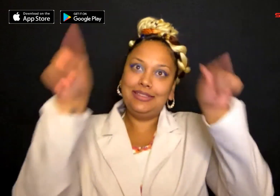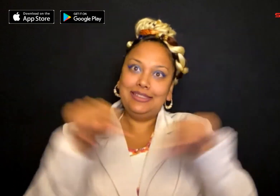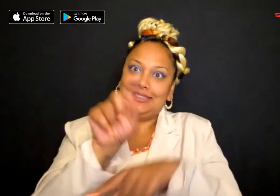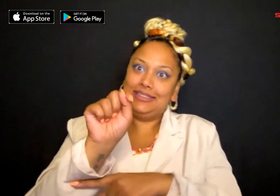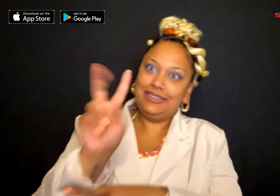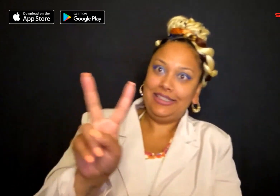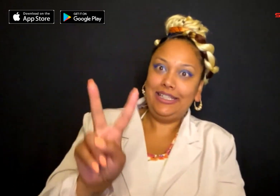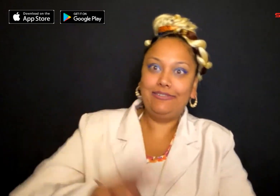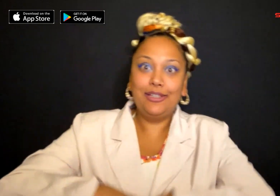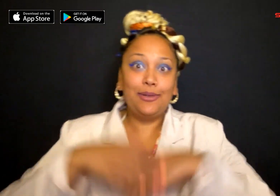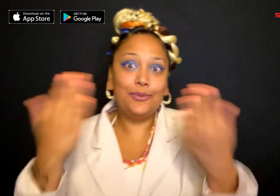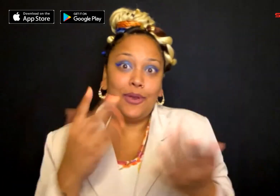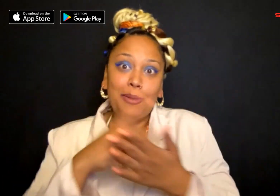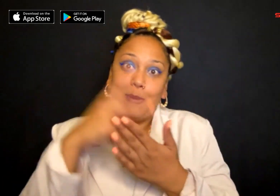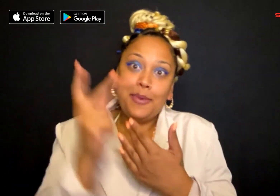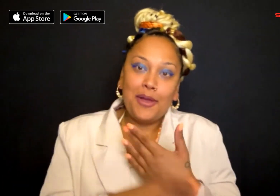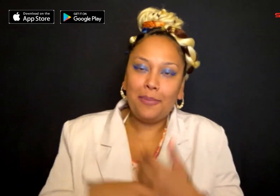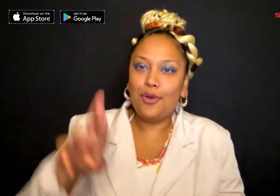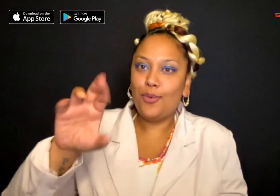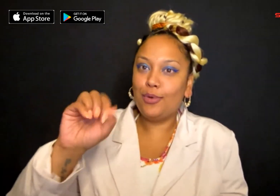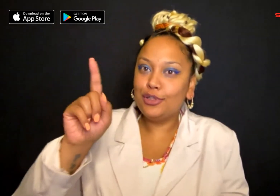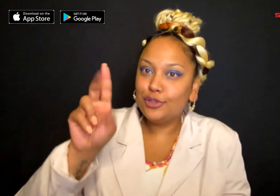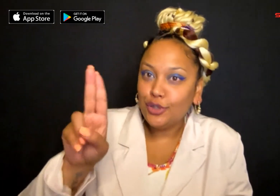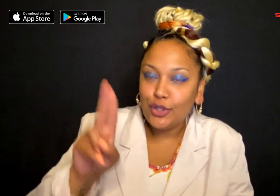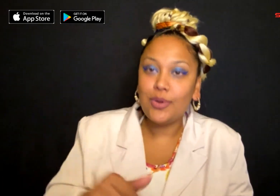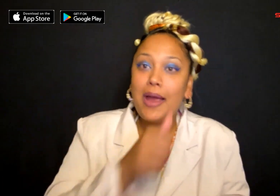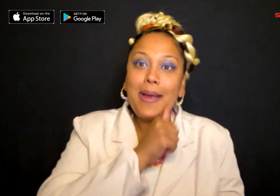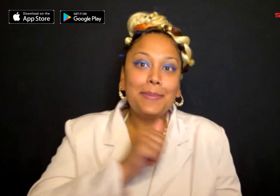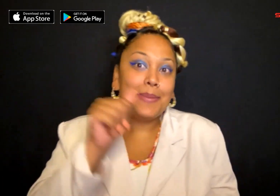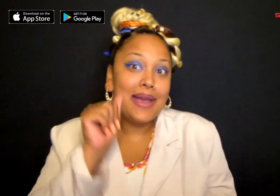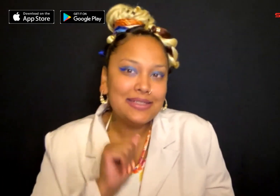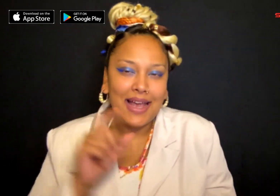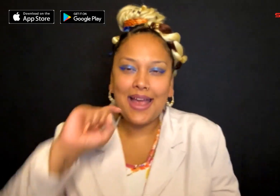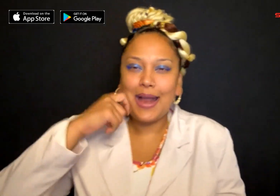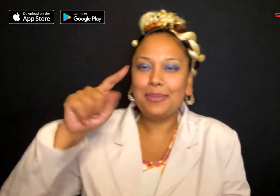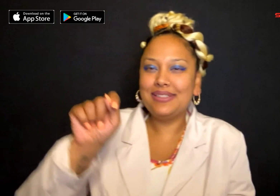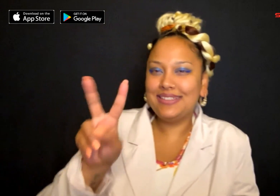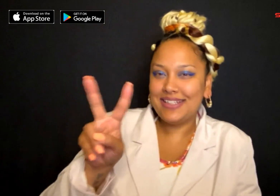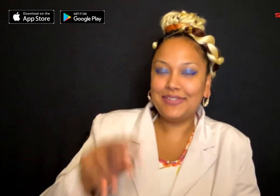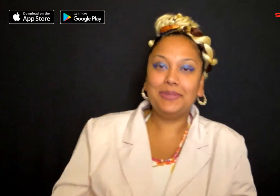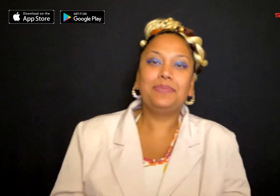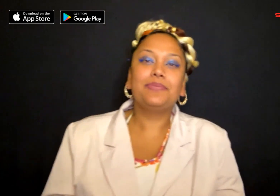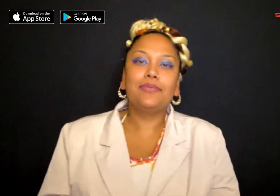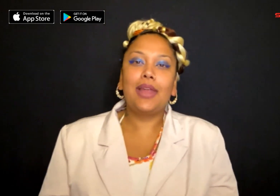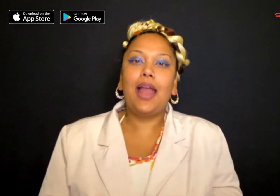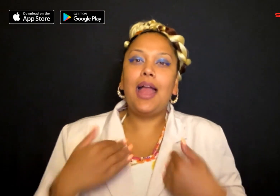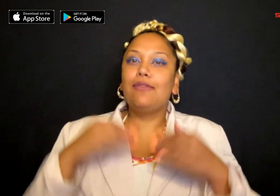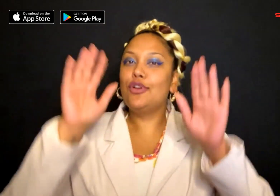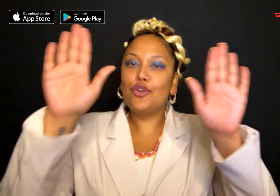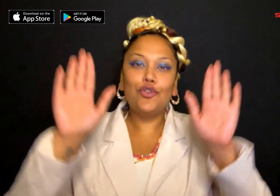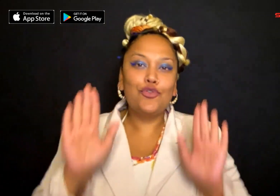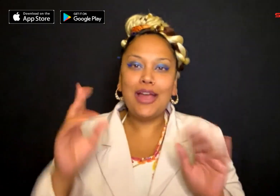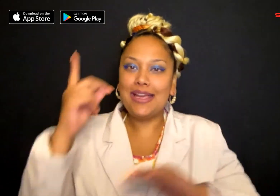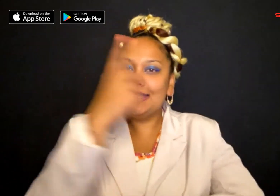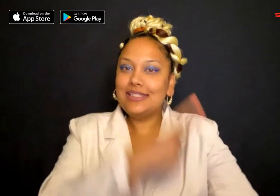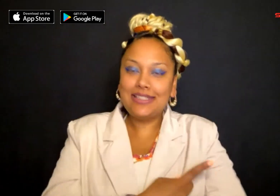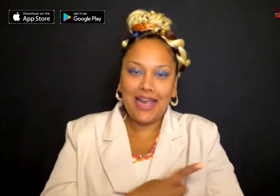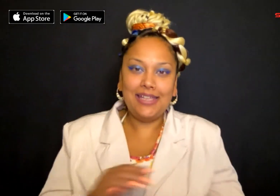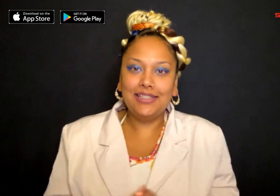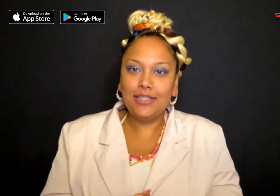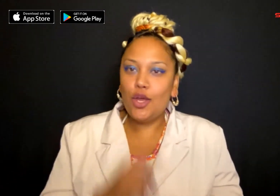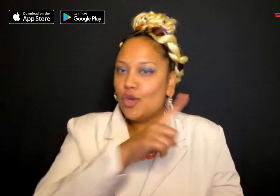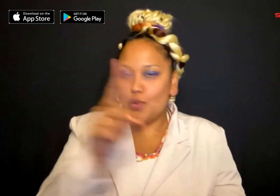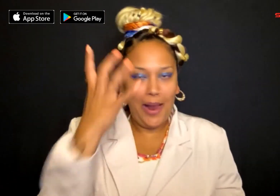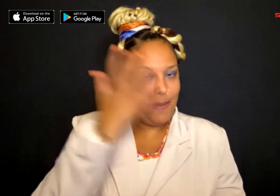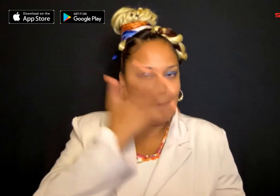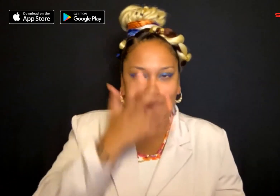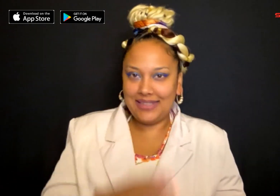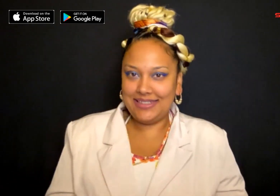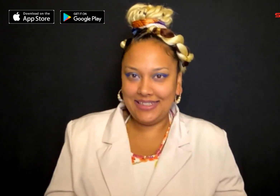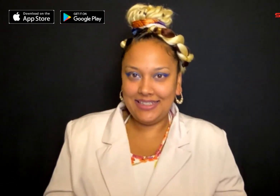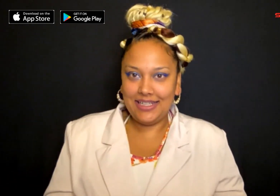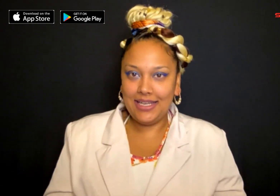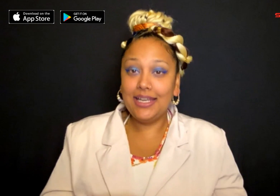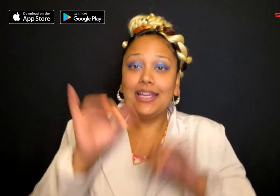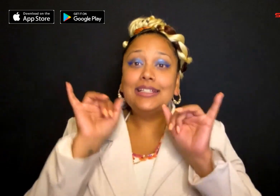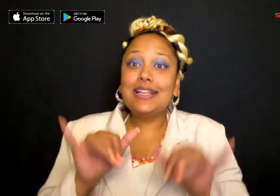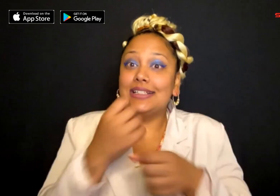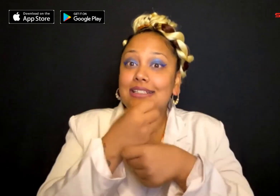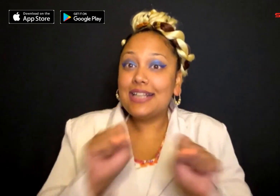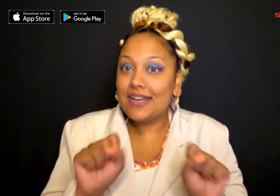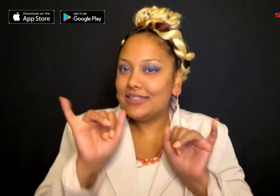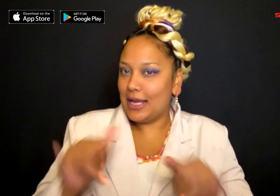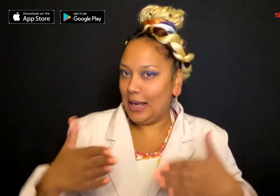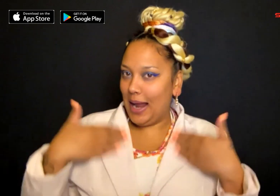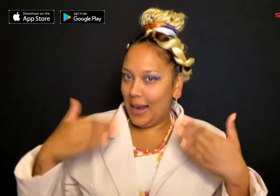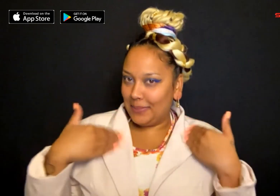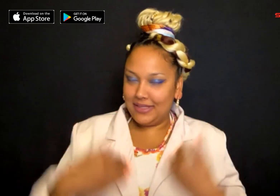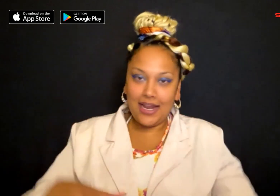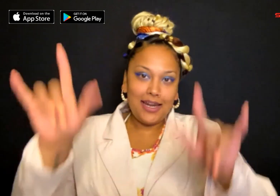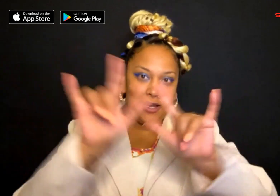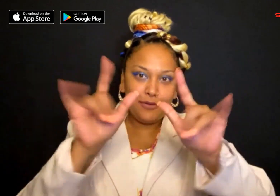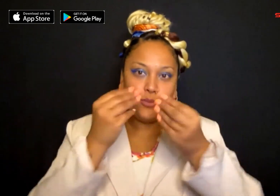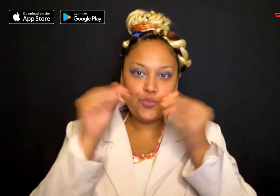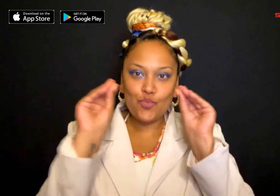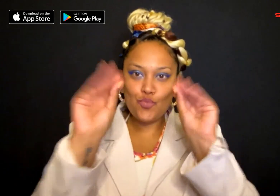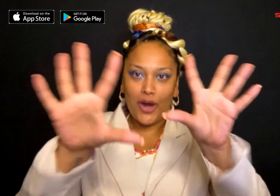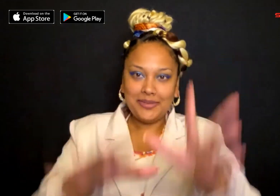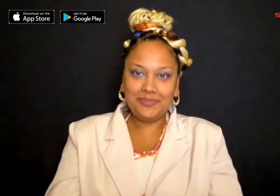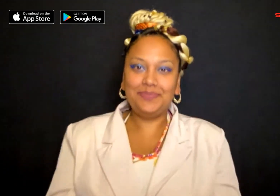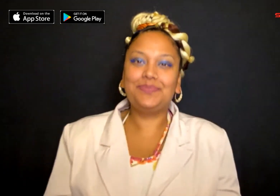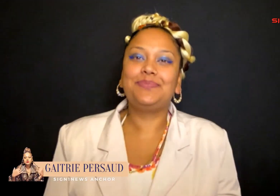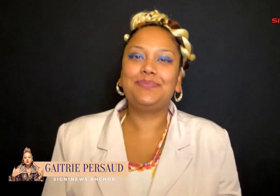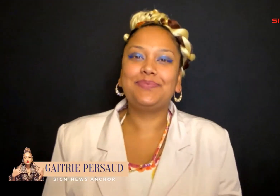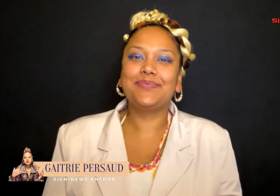and you can also watch on TV on Roku Amazon and Apple TV have a great day and stay safe and happy